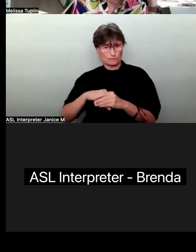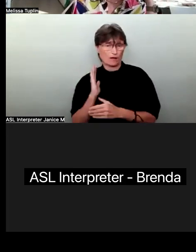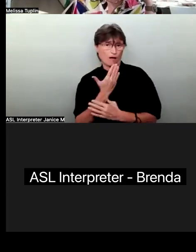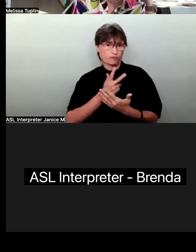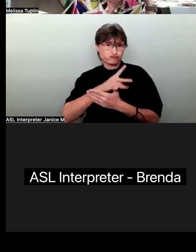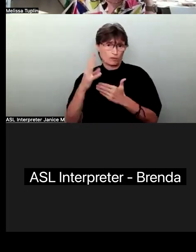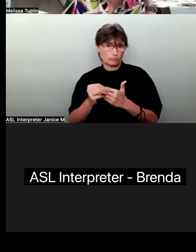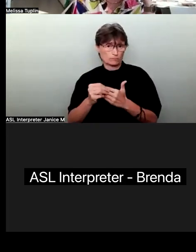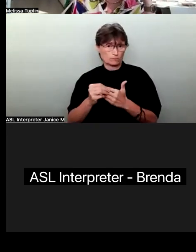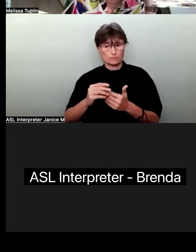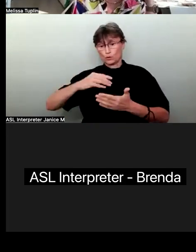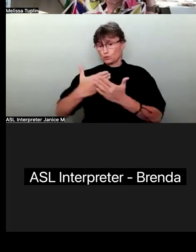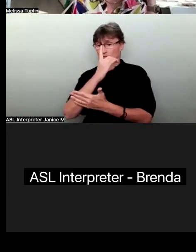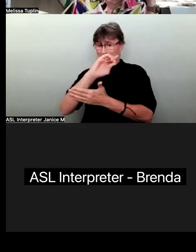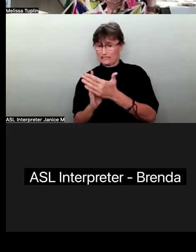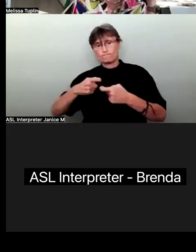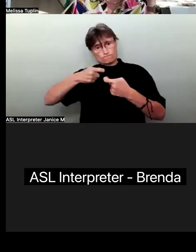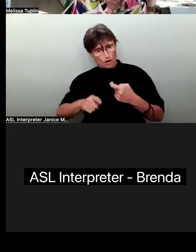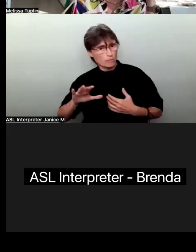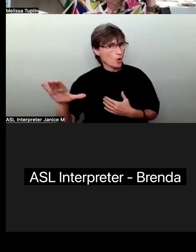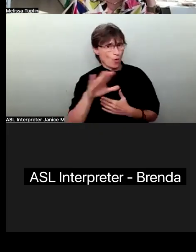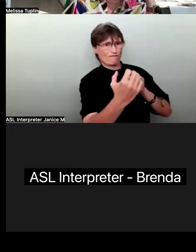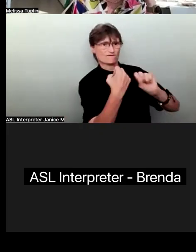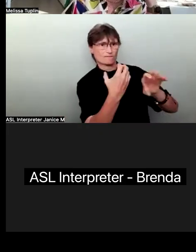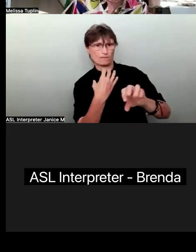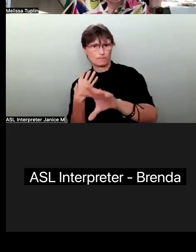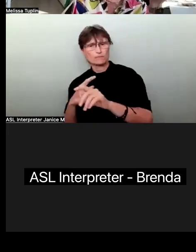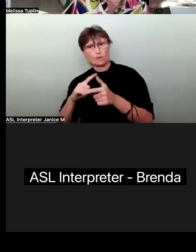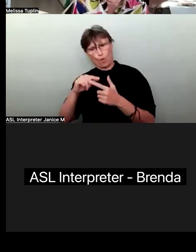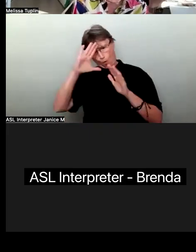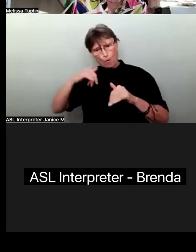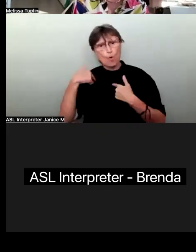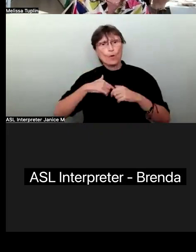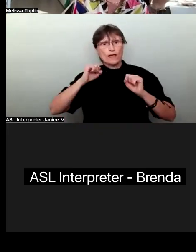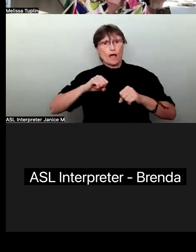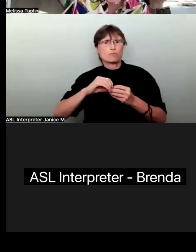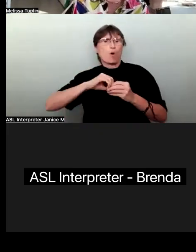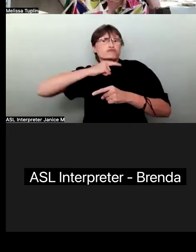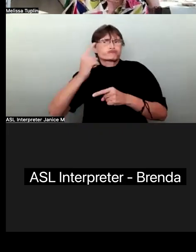an opportunity for us to more meaningfully assess organizations based on their mandate and purpose,